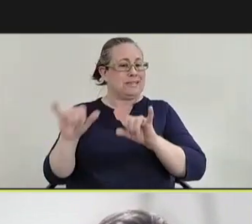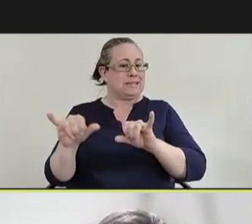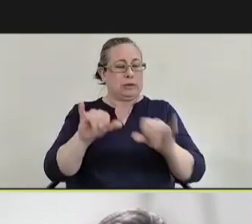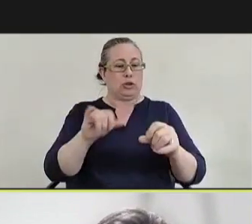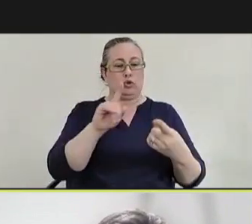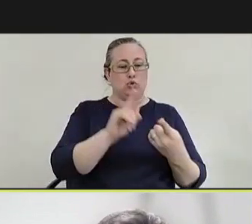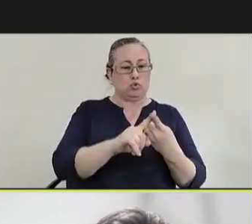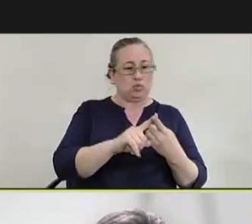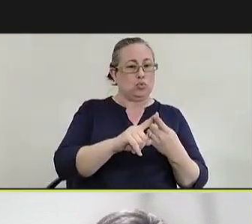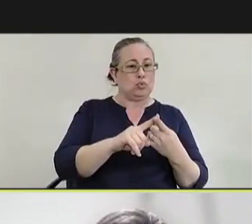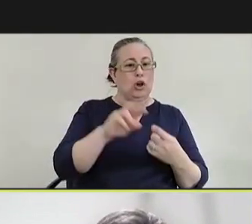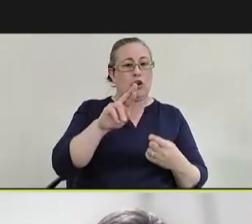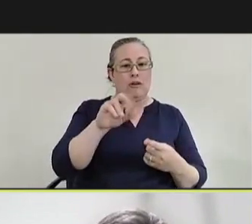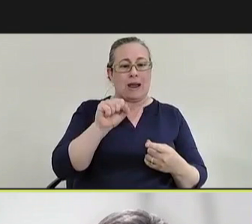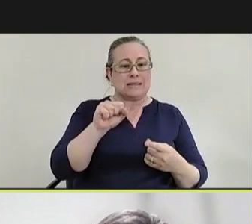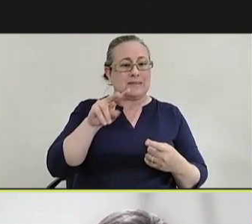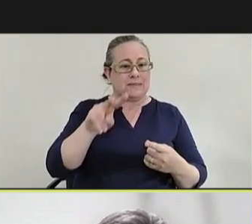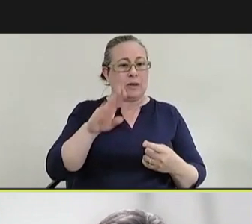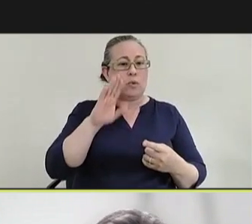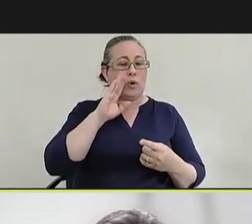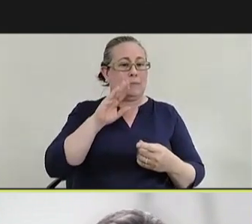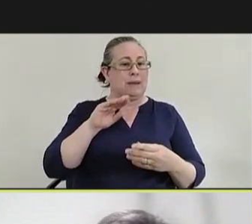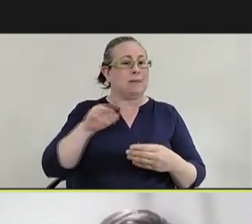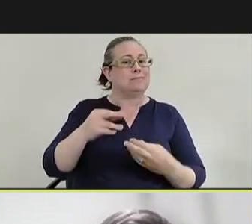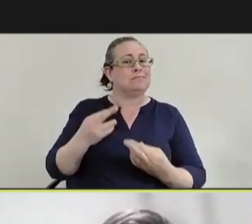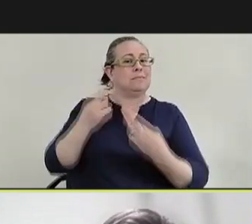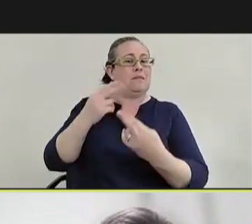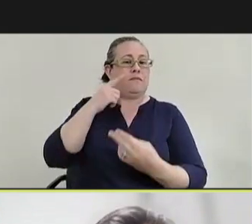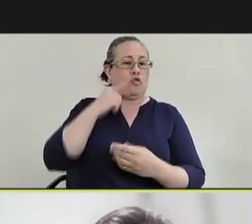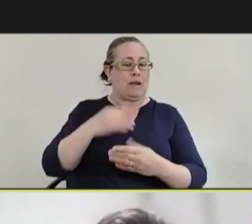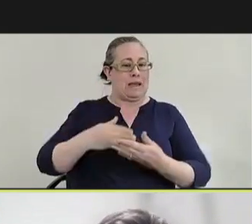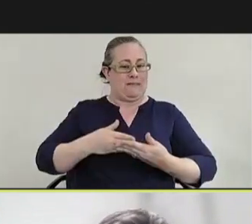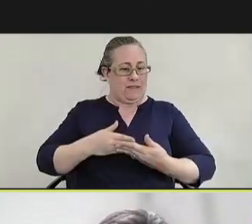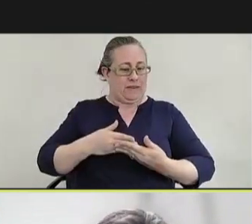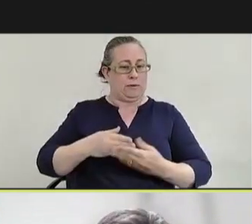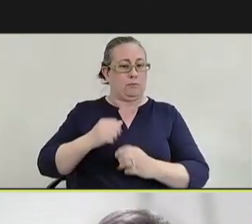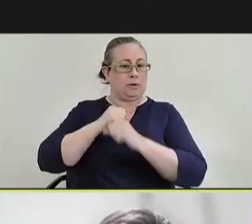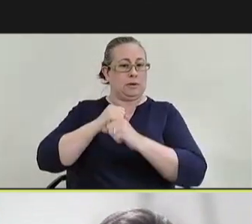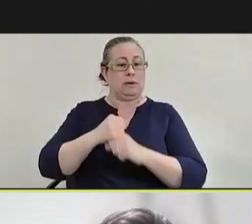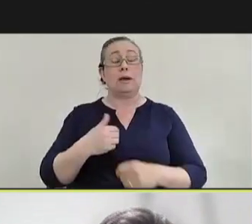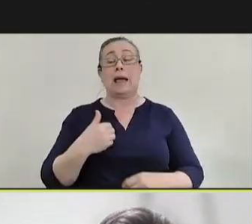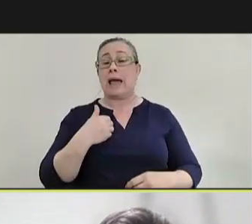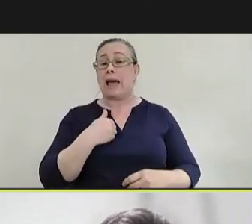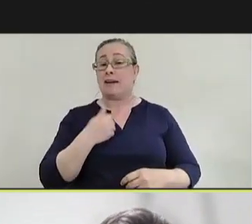for pregnancy for infant protection. And as we have heard, a number of opportunities for research